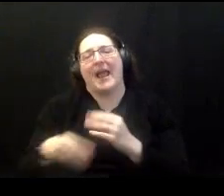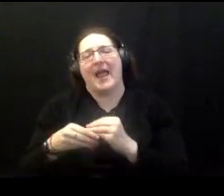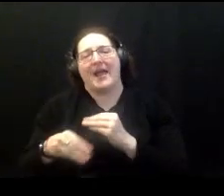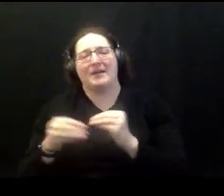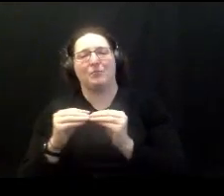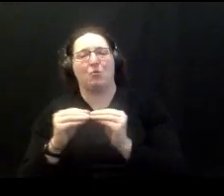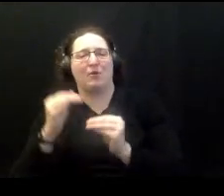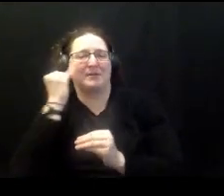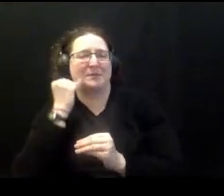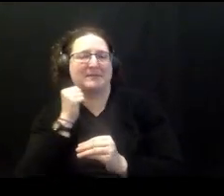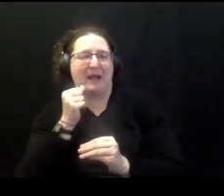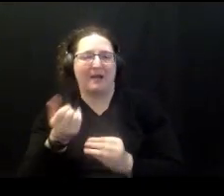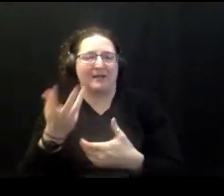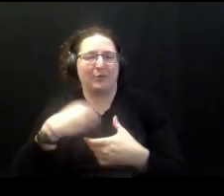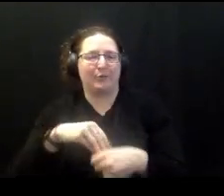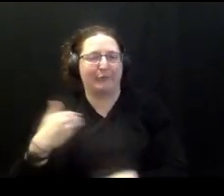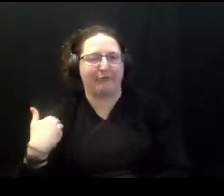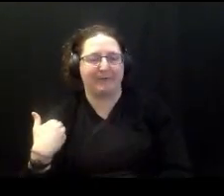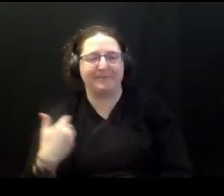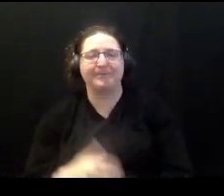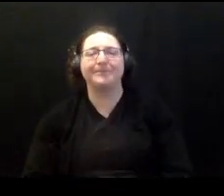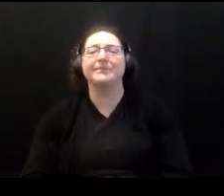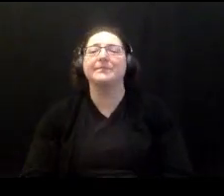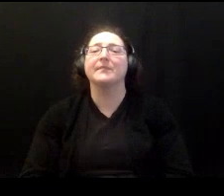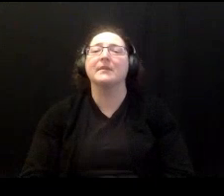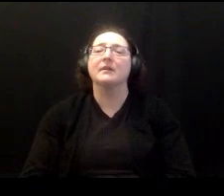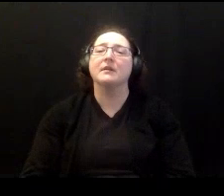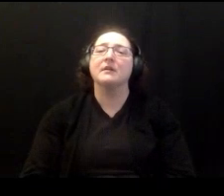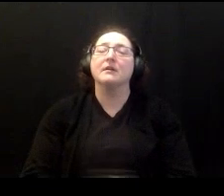The findings from this risk assessment will also help inform the Department of Health's